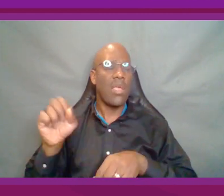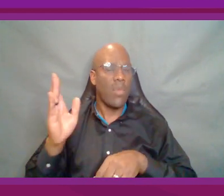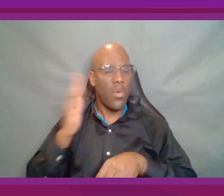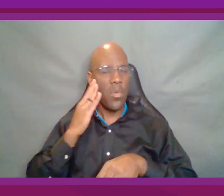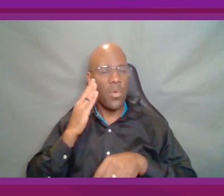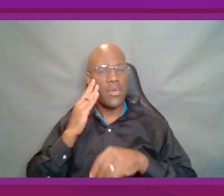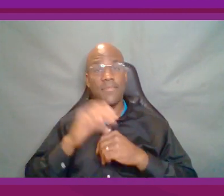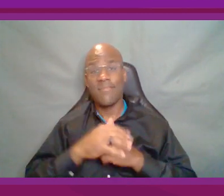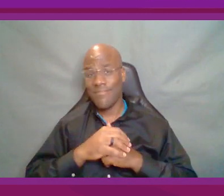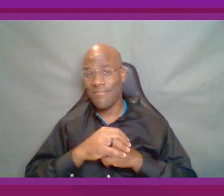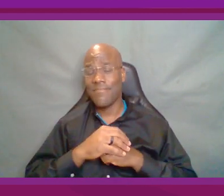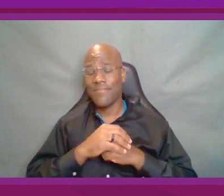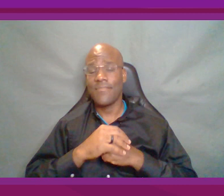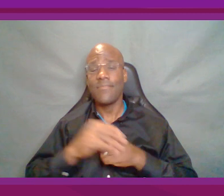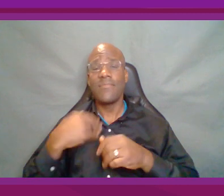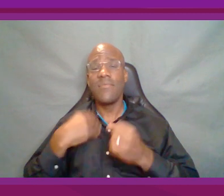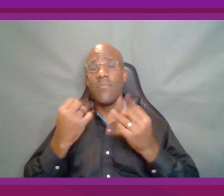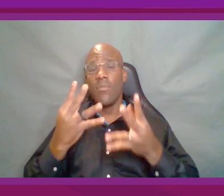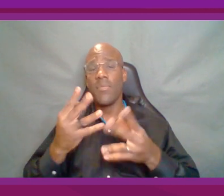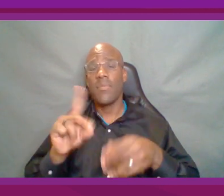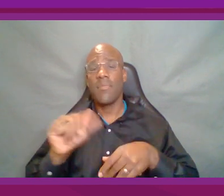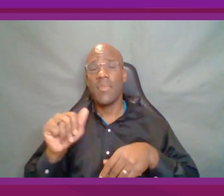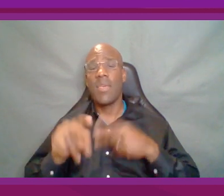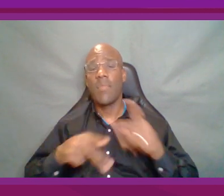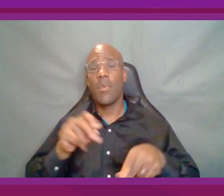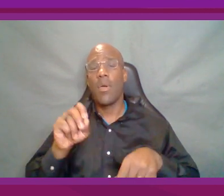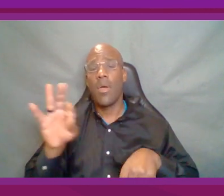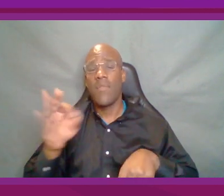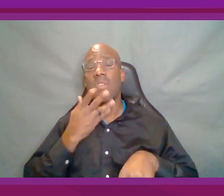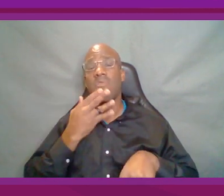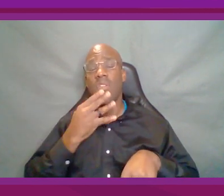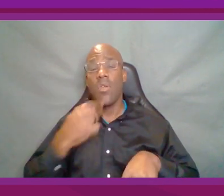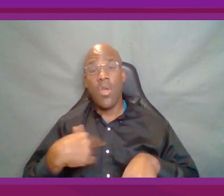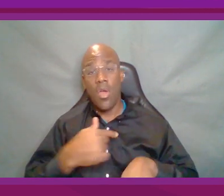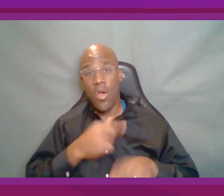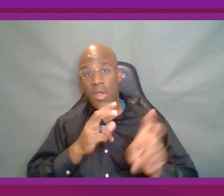There are disabled people of color, our issues are also disability issues,